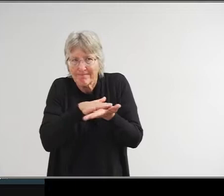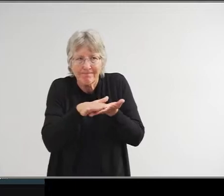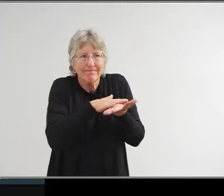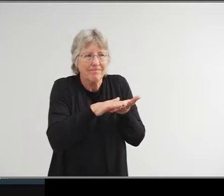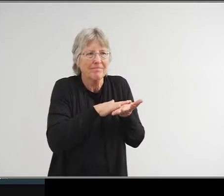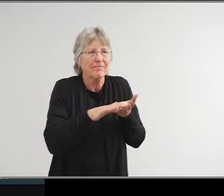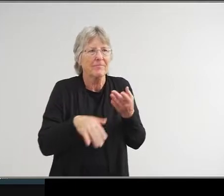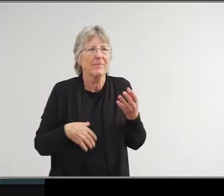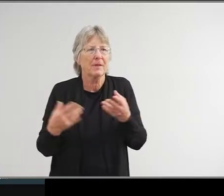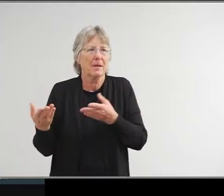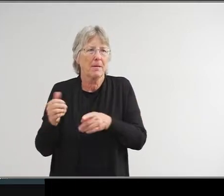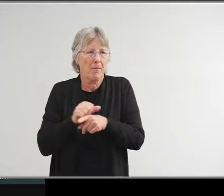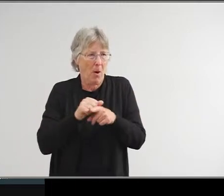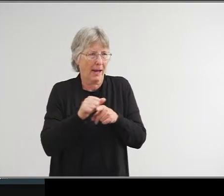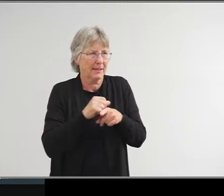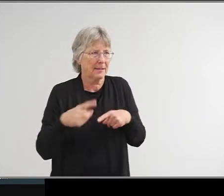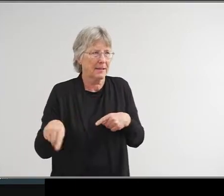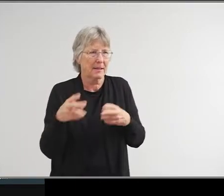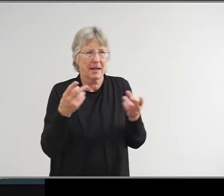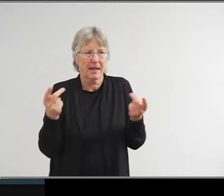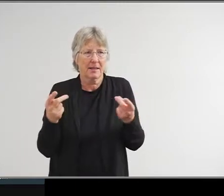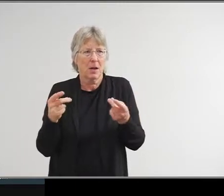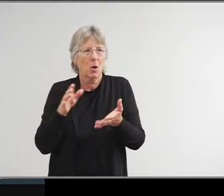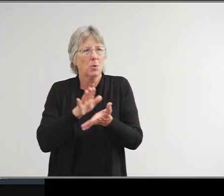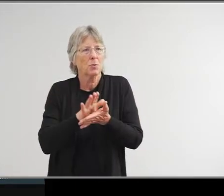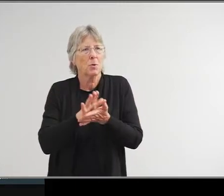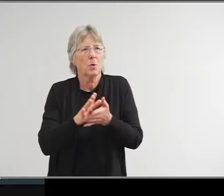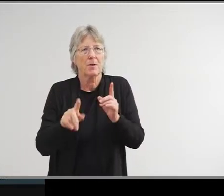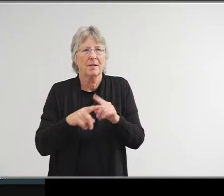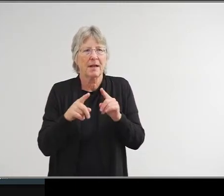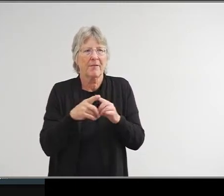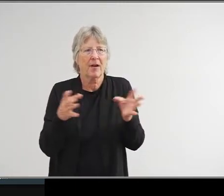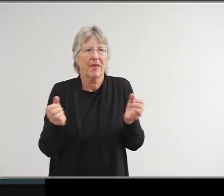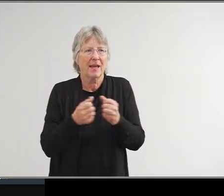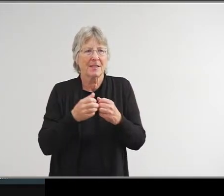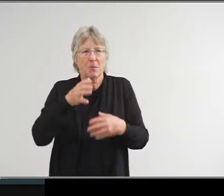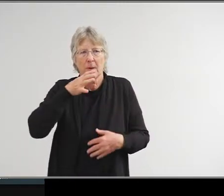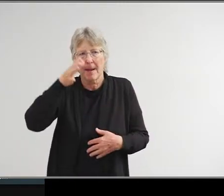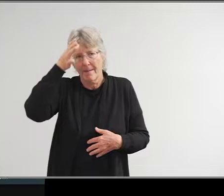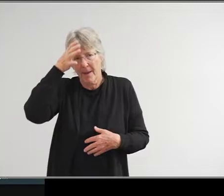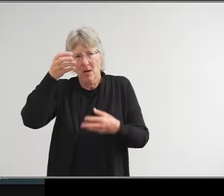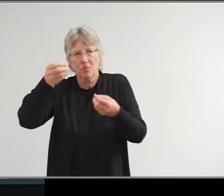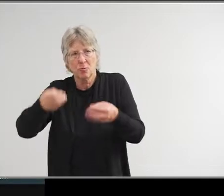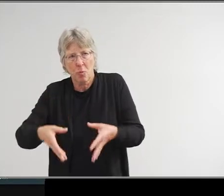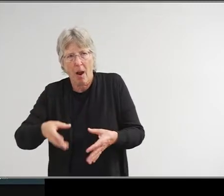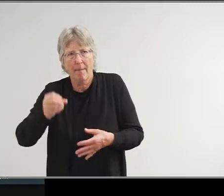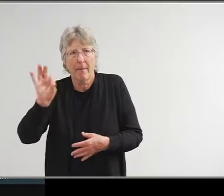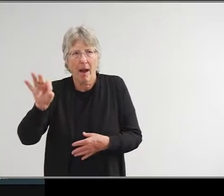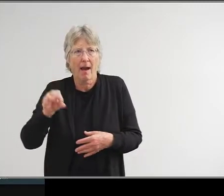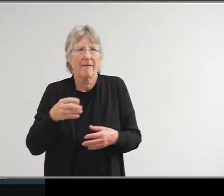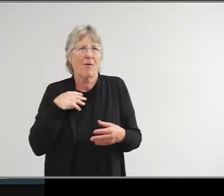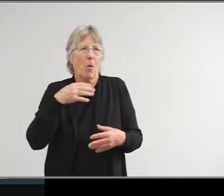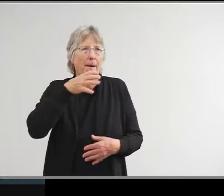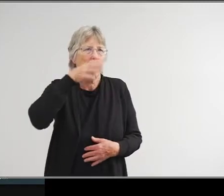Schools have worked on circumstances around parent drop off and parent pickup. So I just want to reiterate